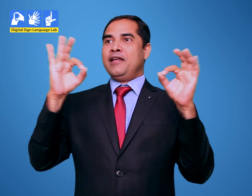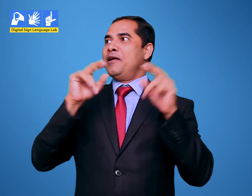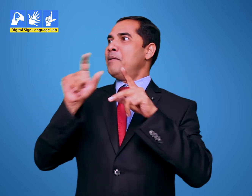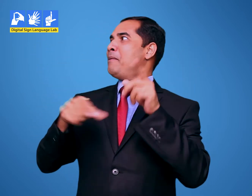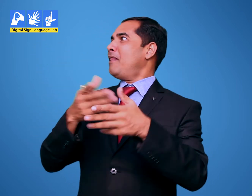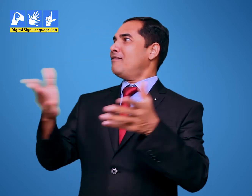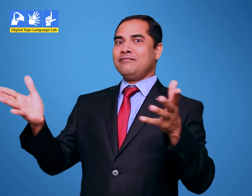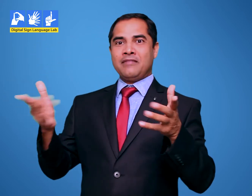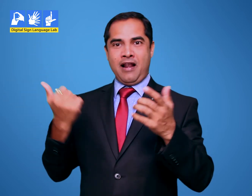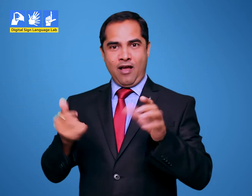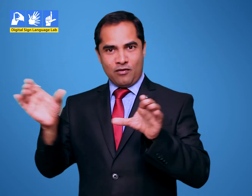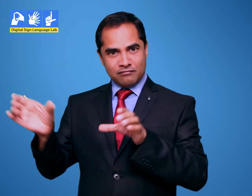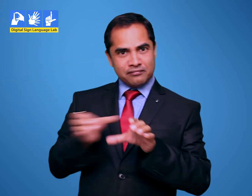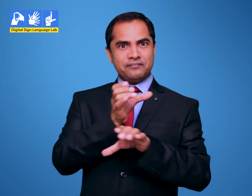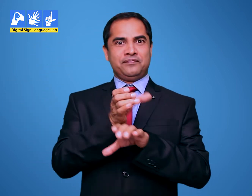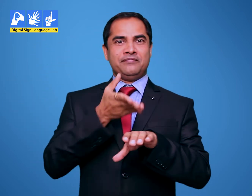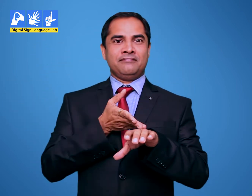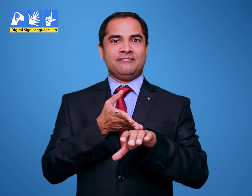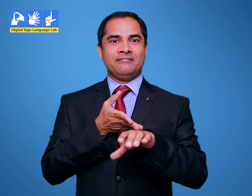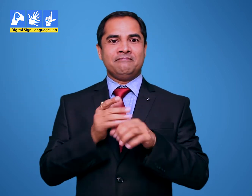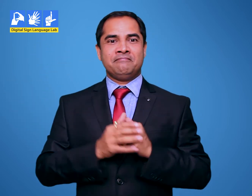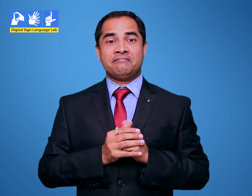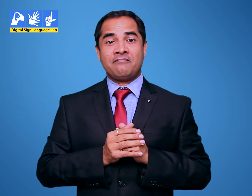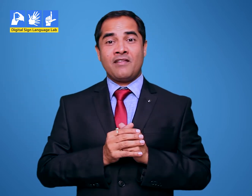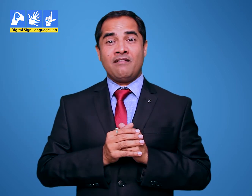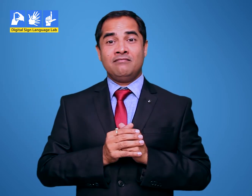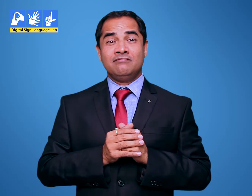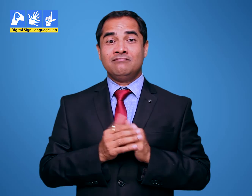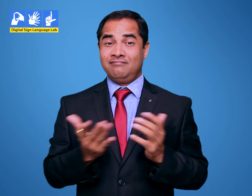rights and freedom of all people,